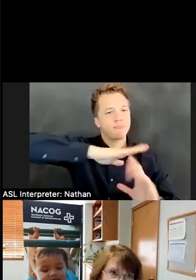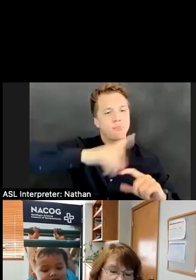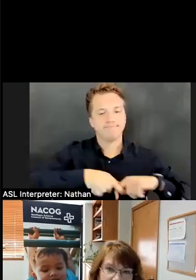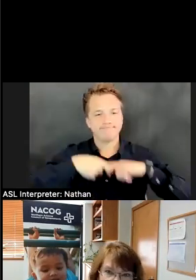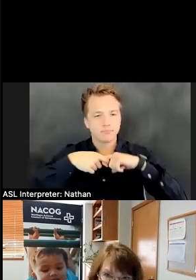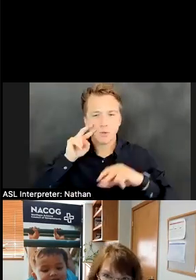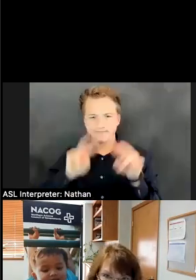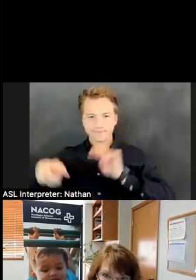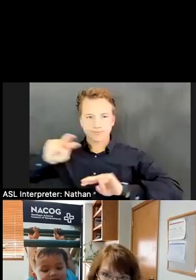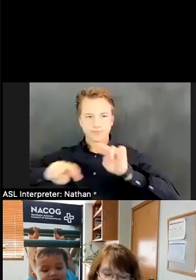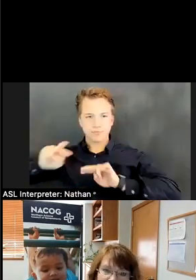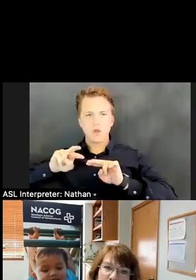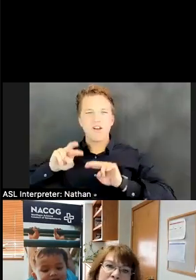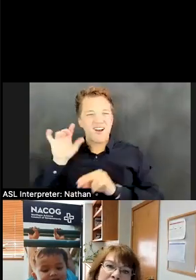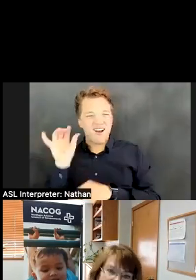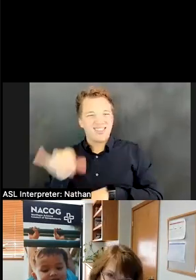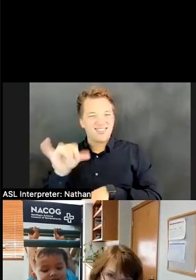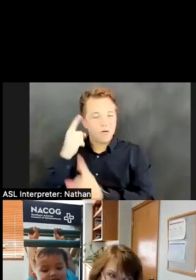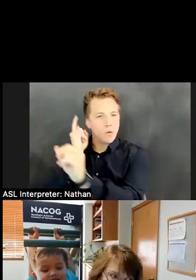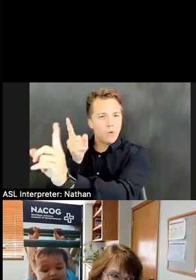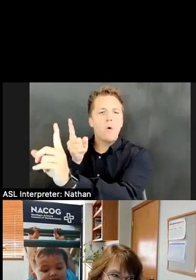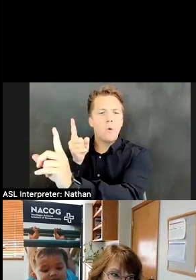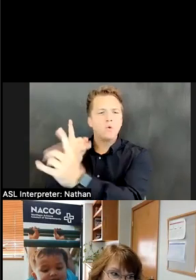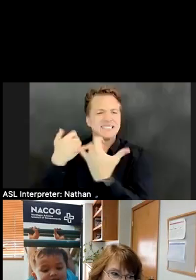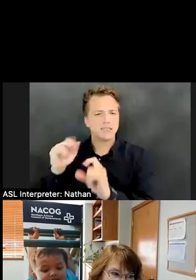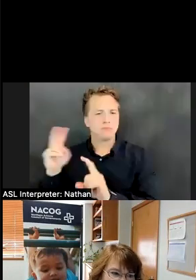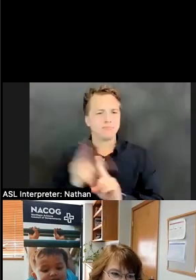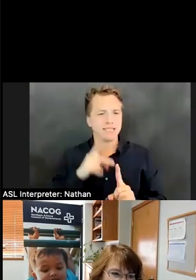lofty goals we had were still applicable to today's time.